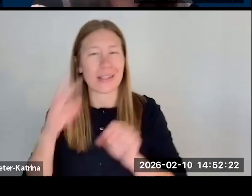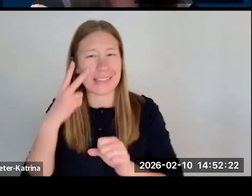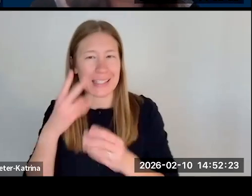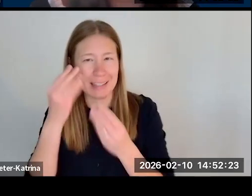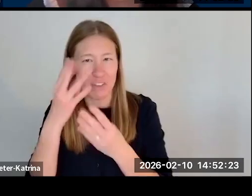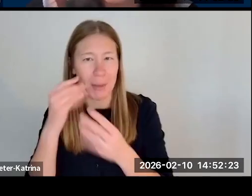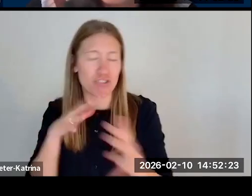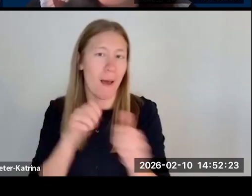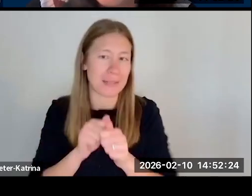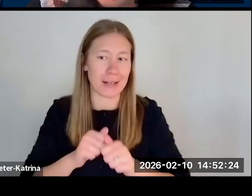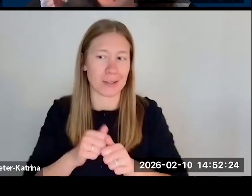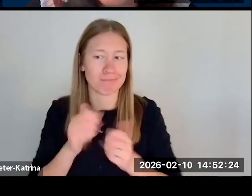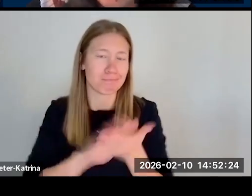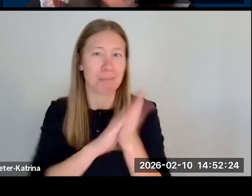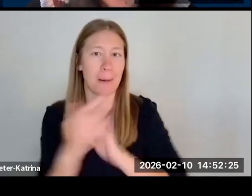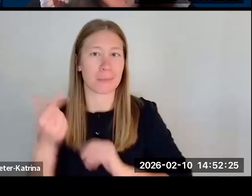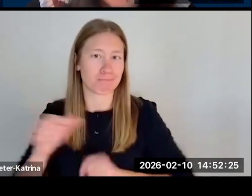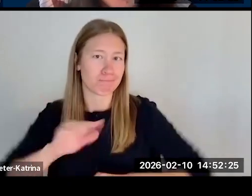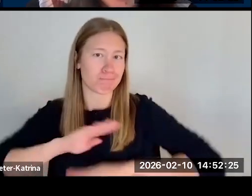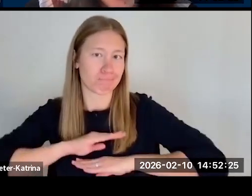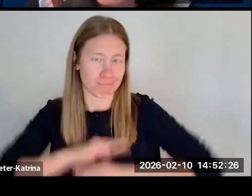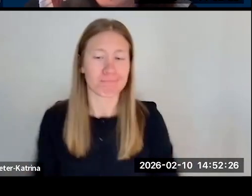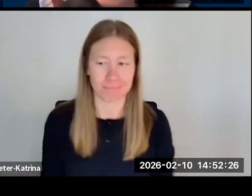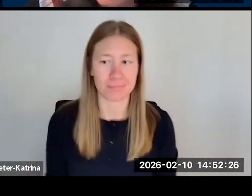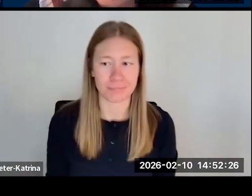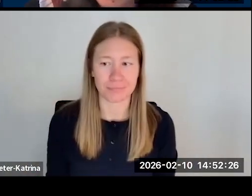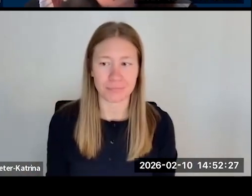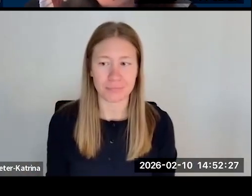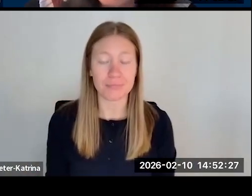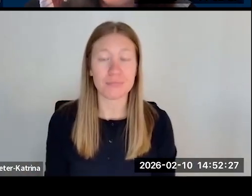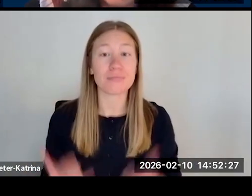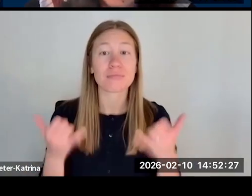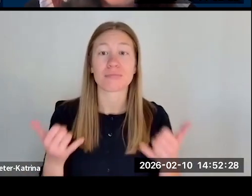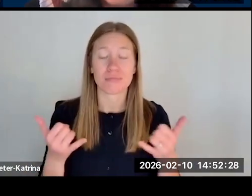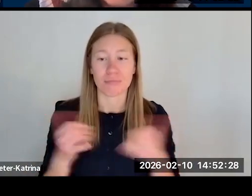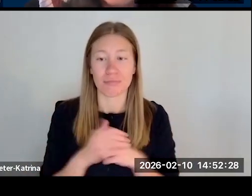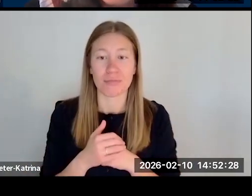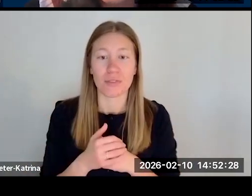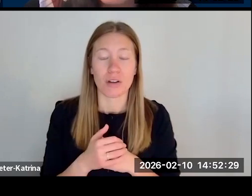And the other thing that we can do in Grackle that we can't really adjust in Google Docs is